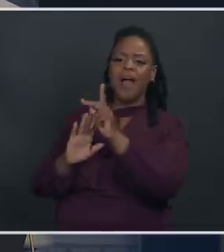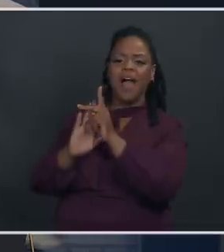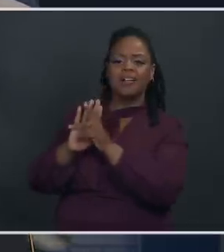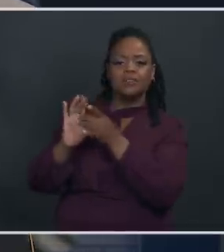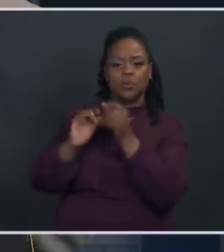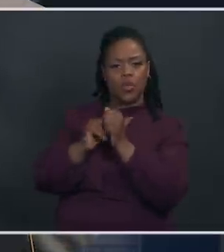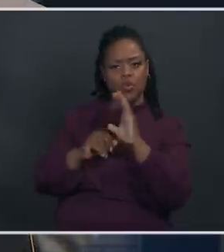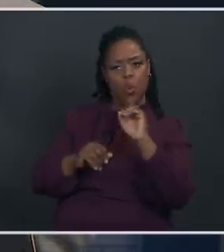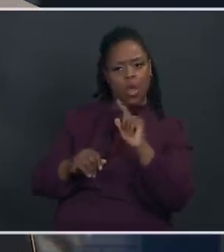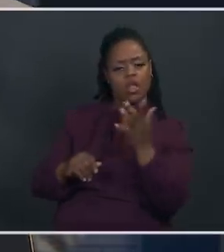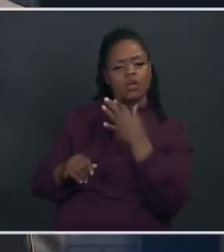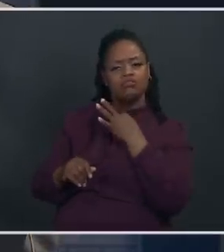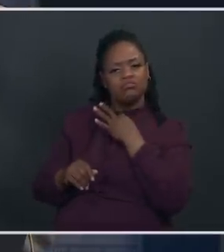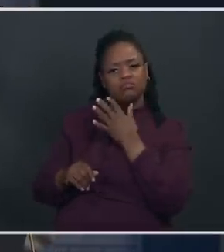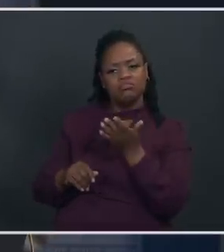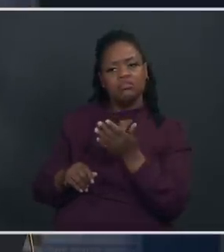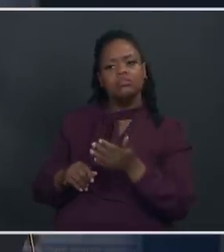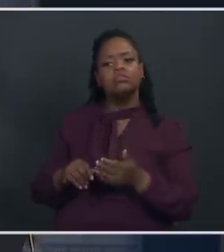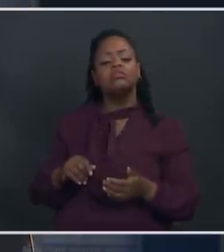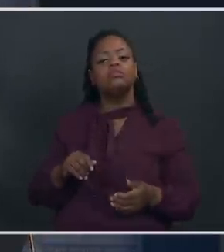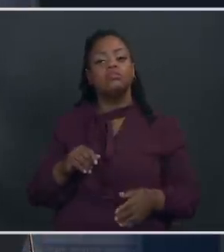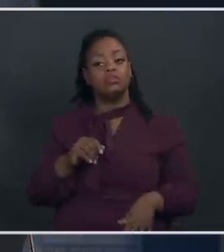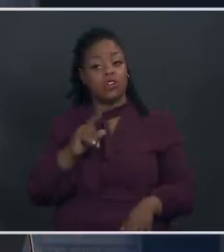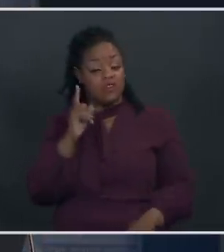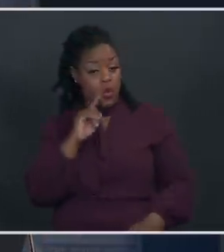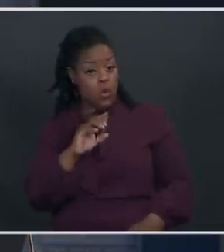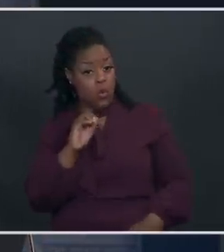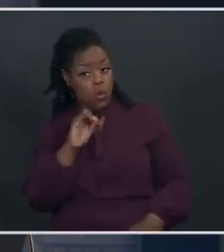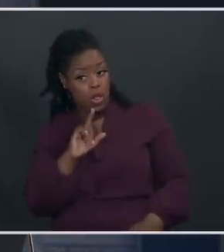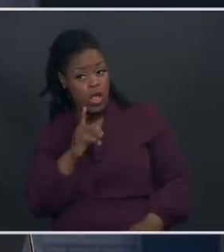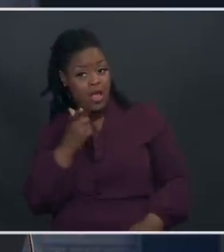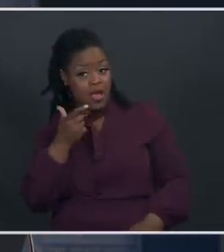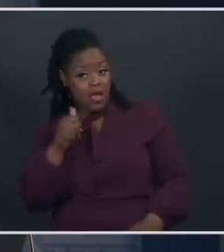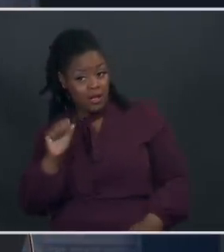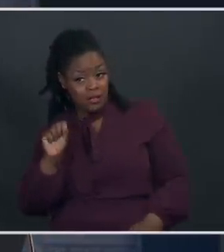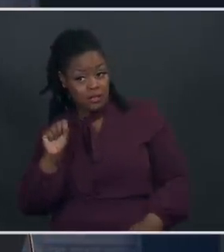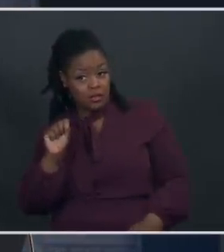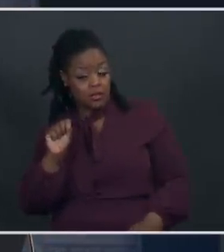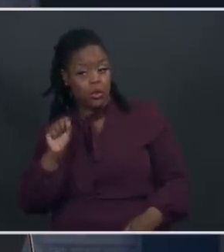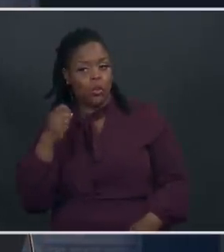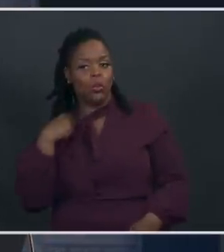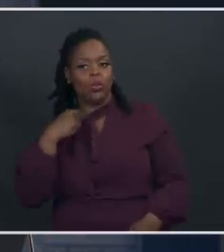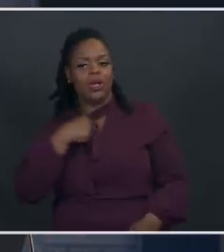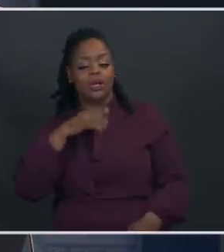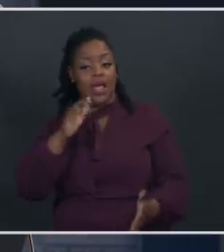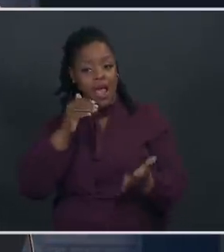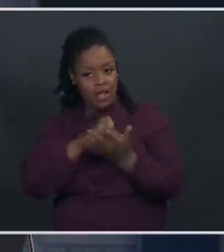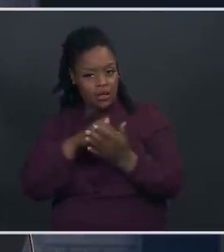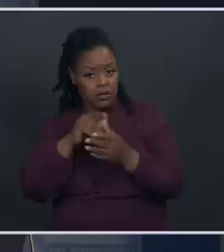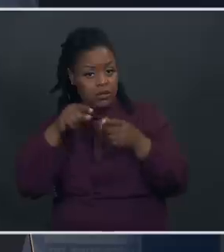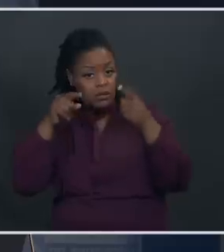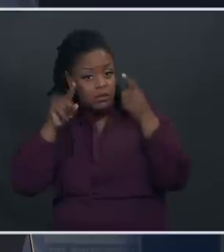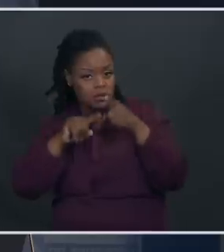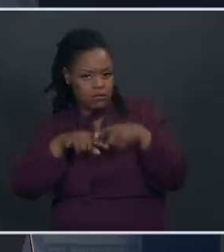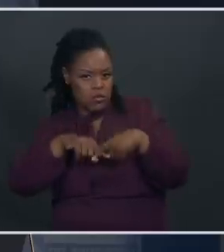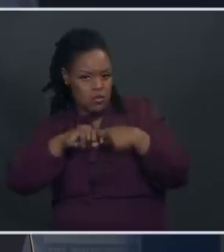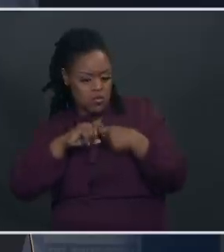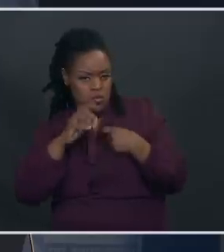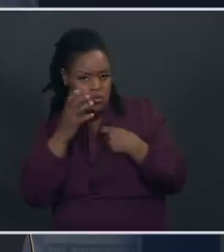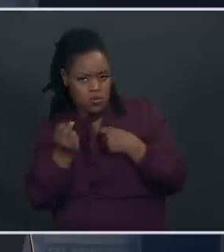and gas decision, it was to -- is to make sure that we take a little pause and review the entire strategy of we're looking at public lands.